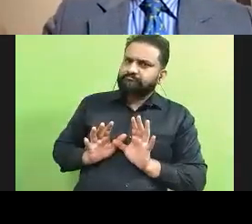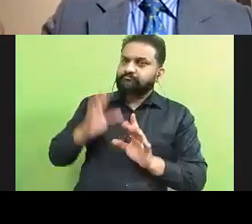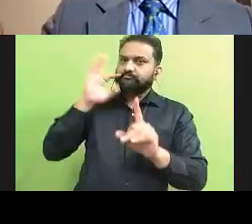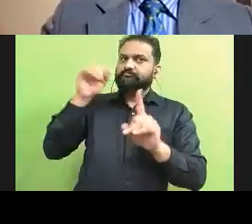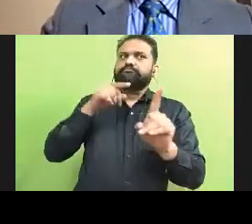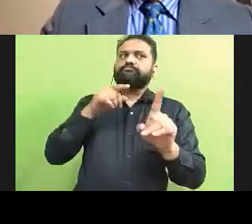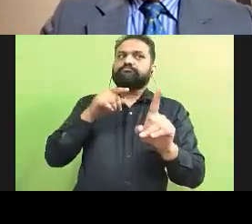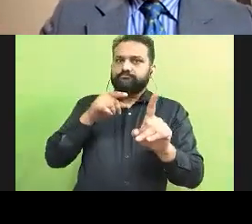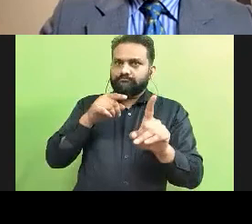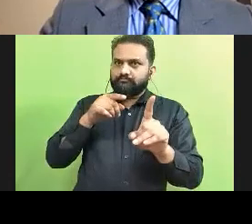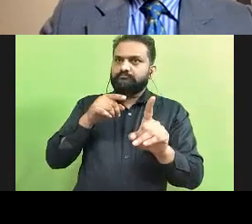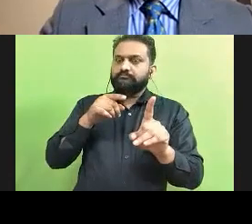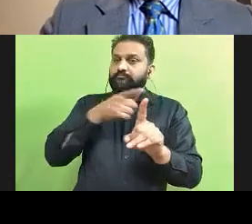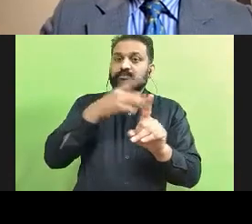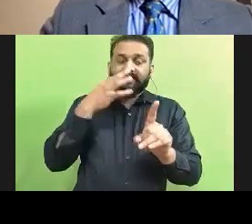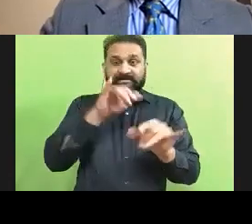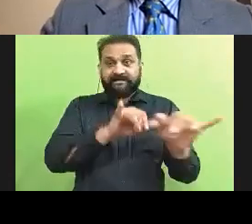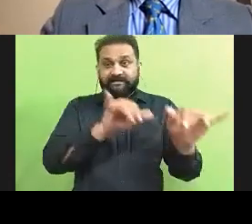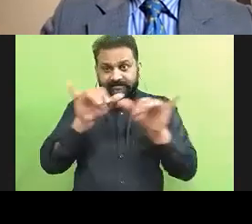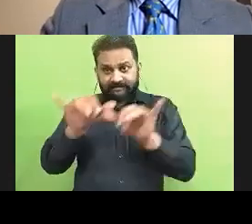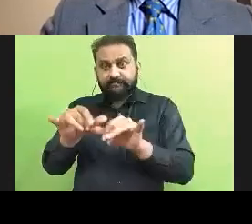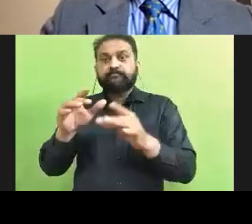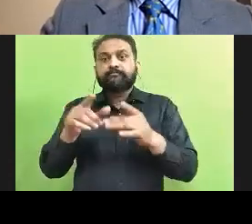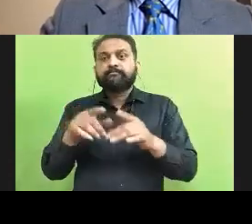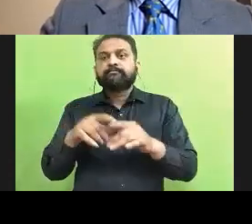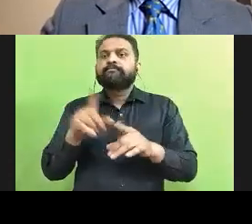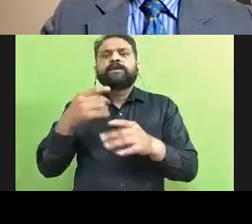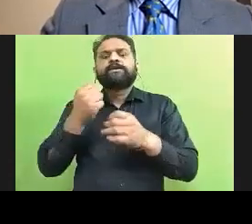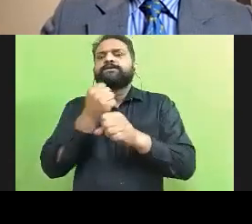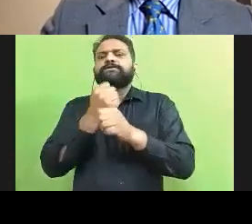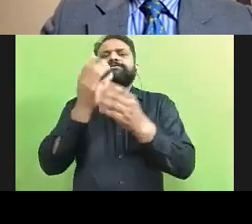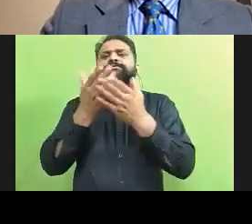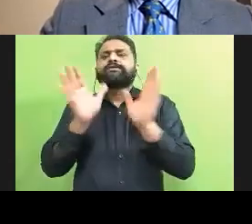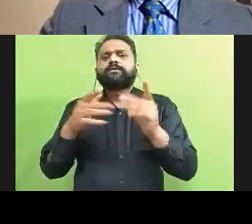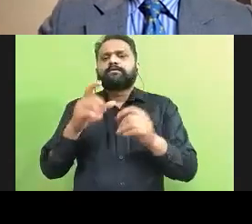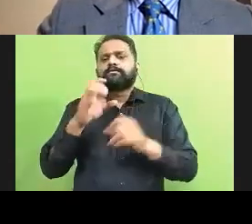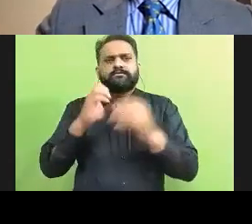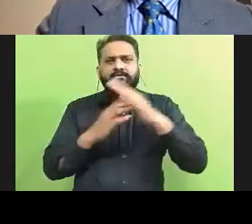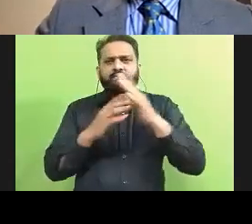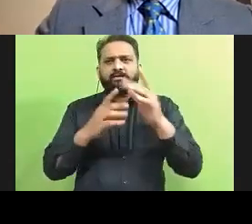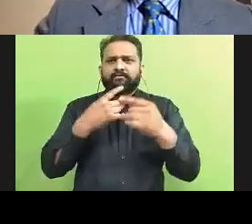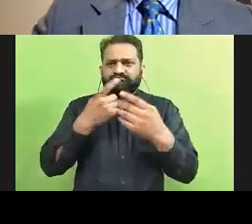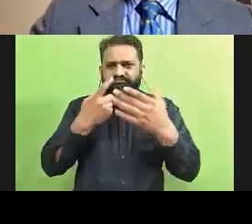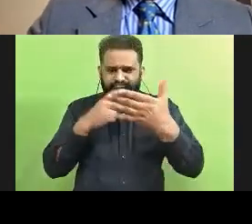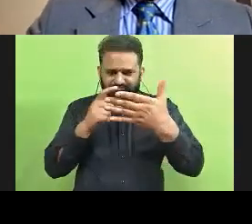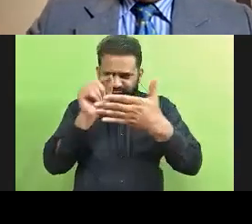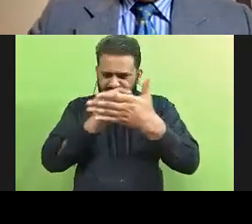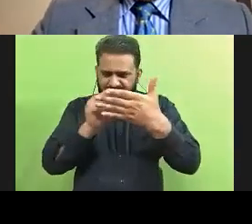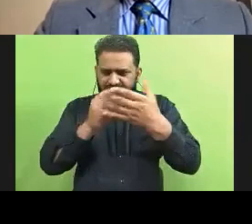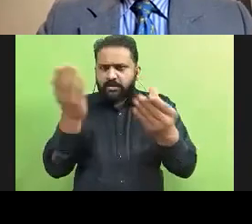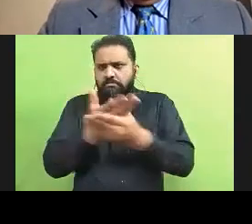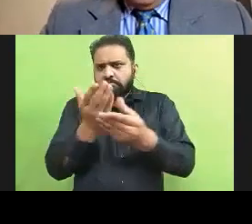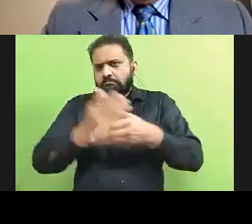in the same email general conditions of contract was attached and sent that is the